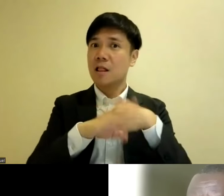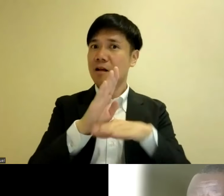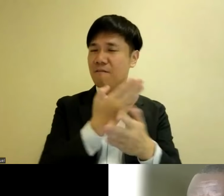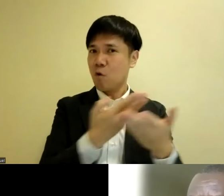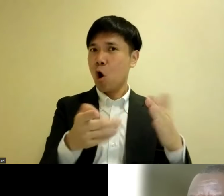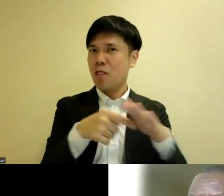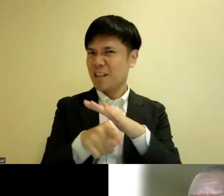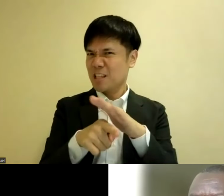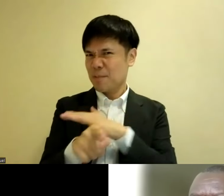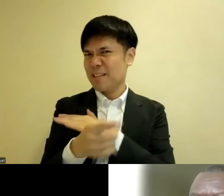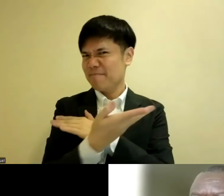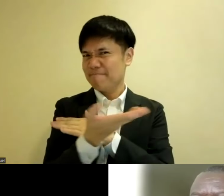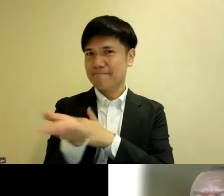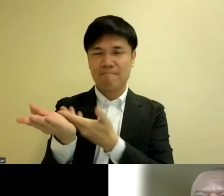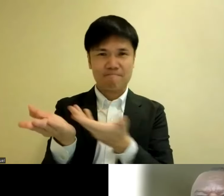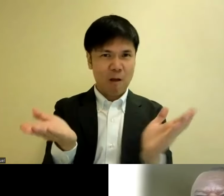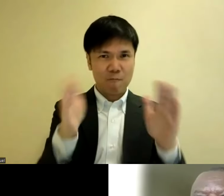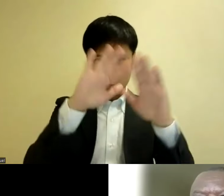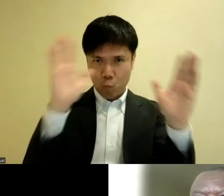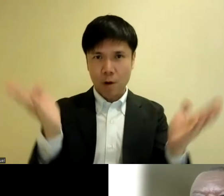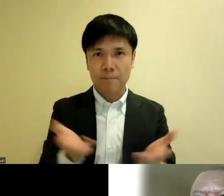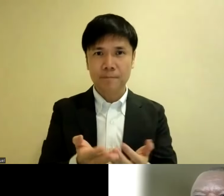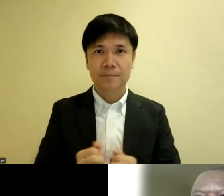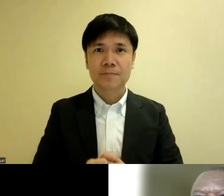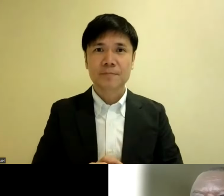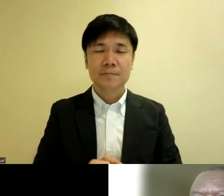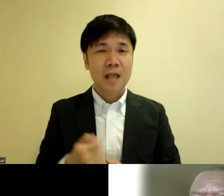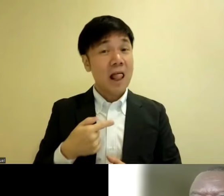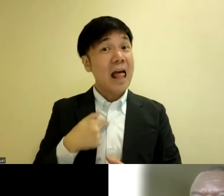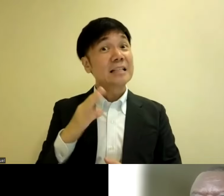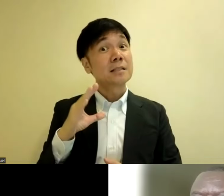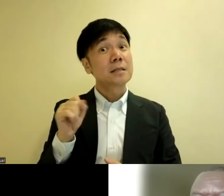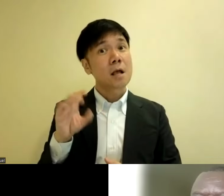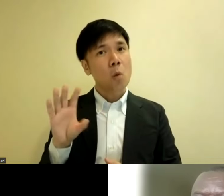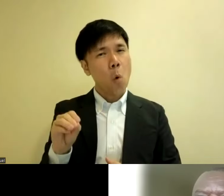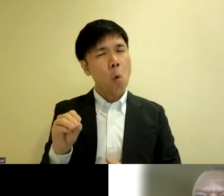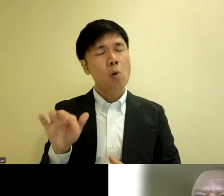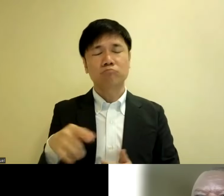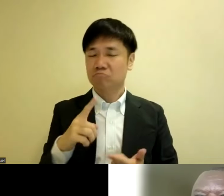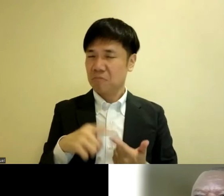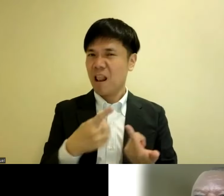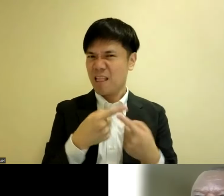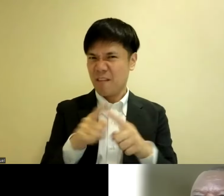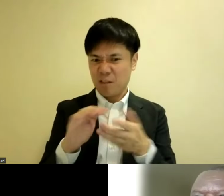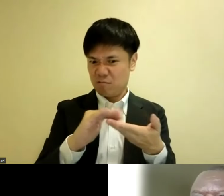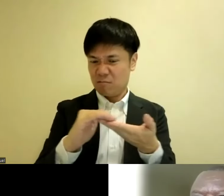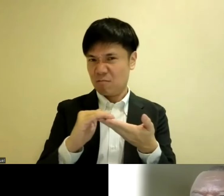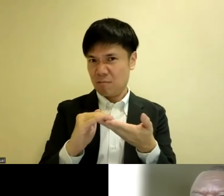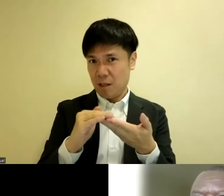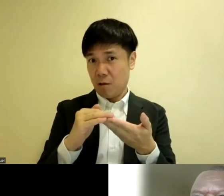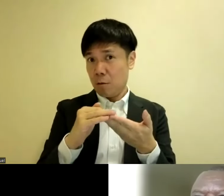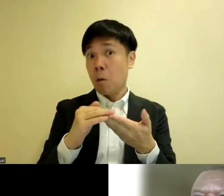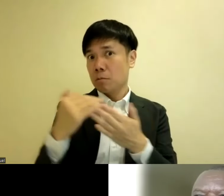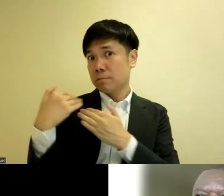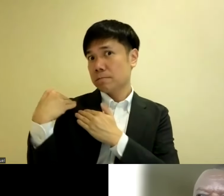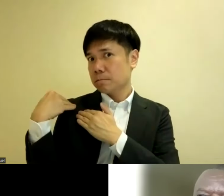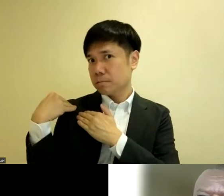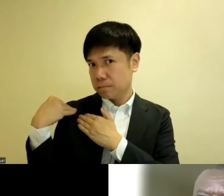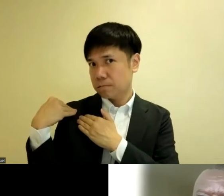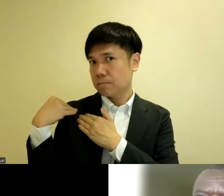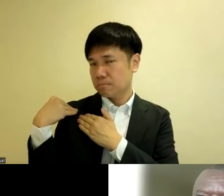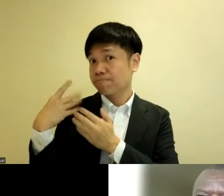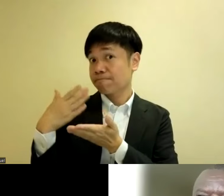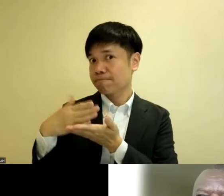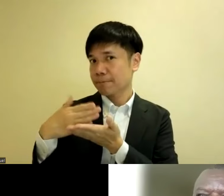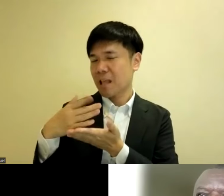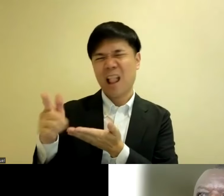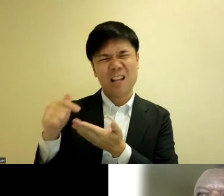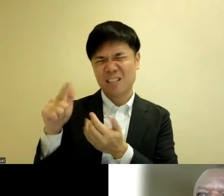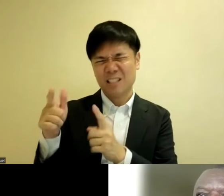I also think the Civil Society and other Stakeholders have a very big role to play, especially in